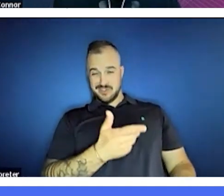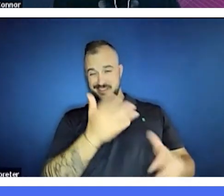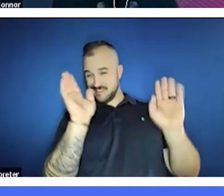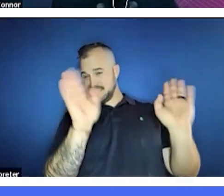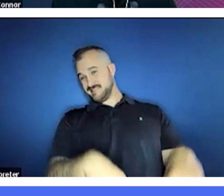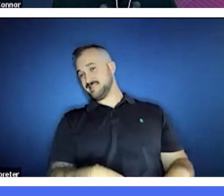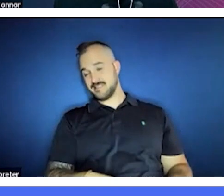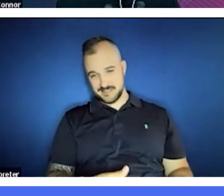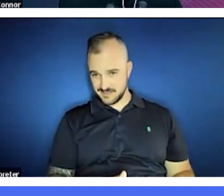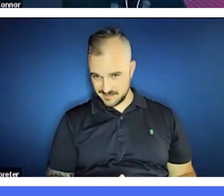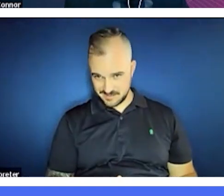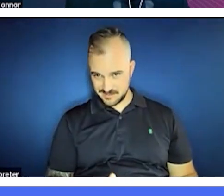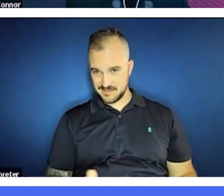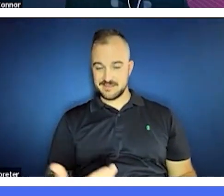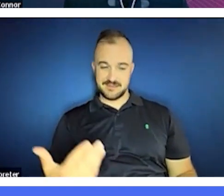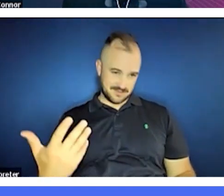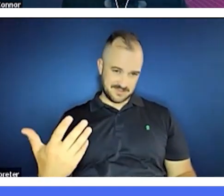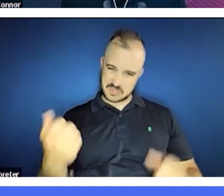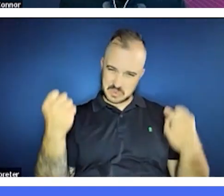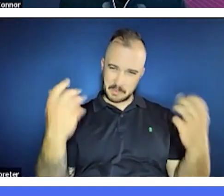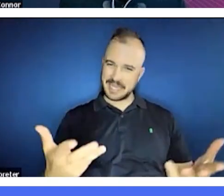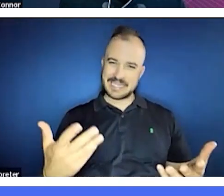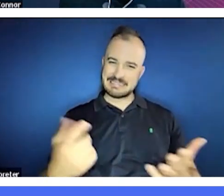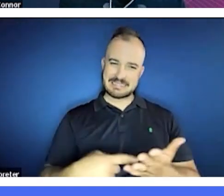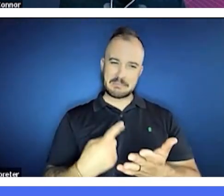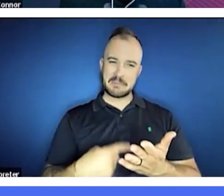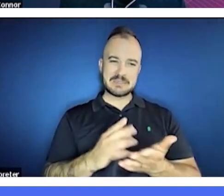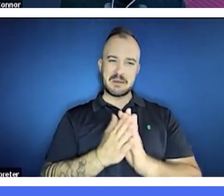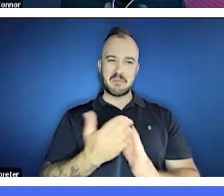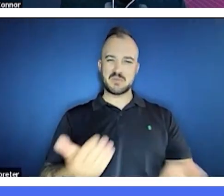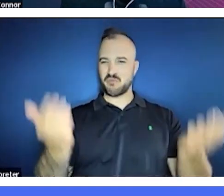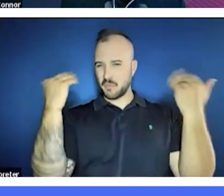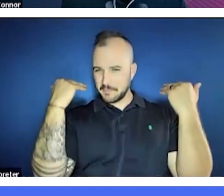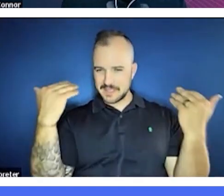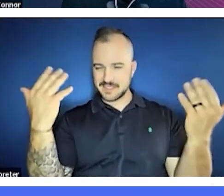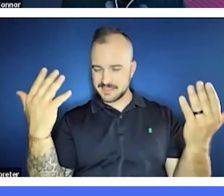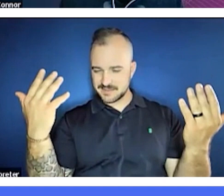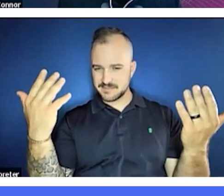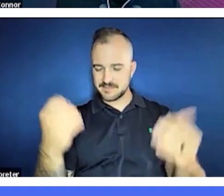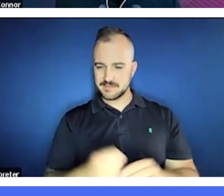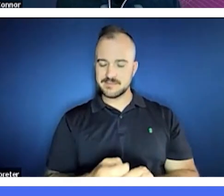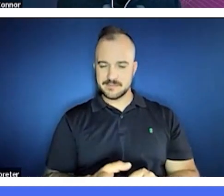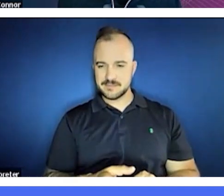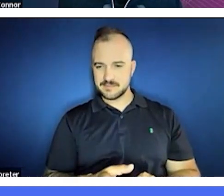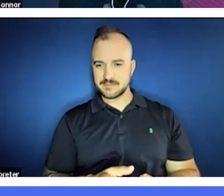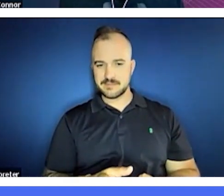I feel like I live outta my downloads folder, but I'm a dork as we learn from the beginning, a self-proclaimed nerd as Lisa said.